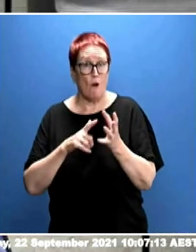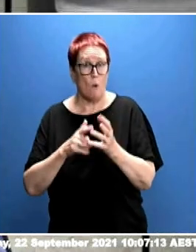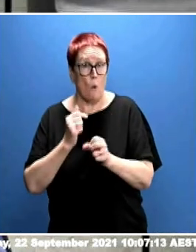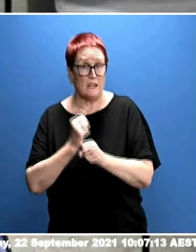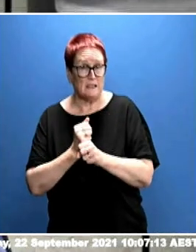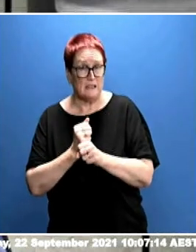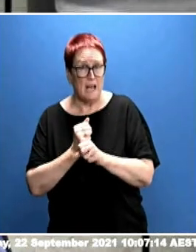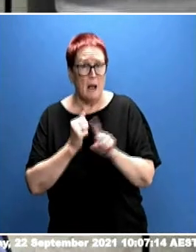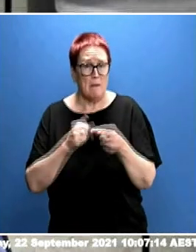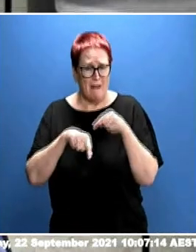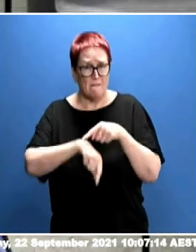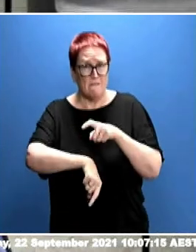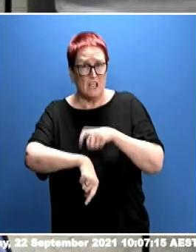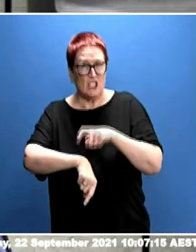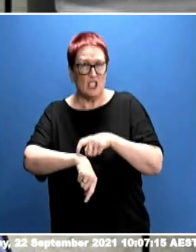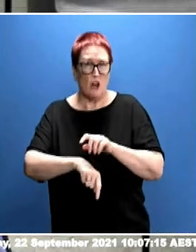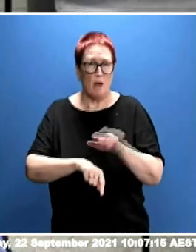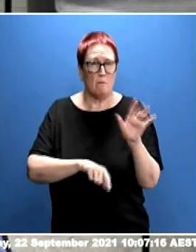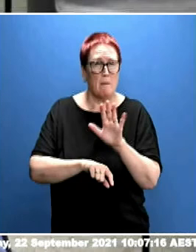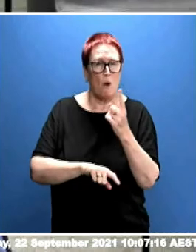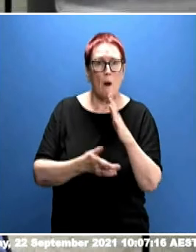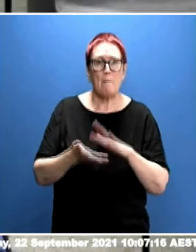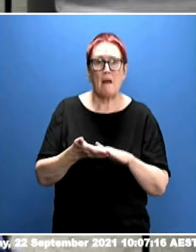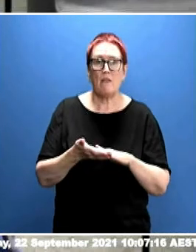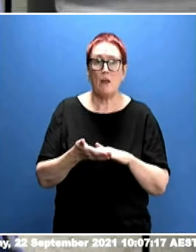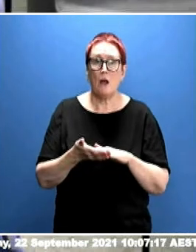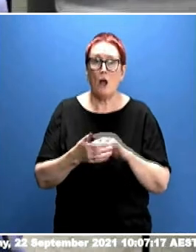Now, just chronologically, that was about a month before, we only received